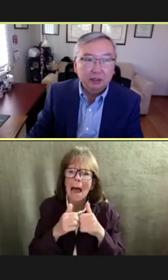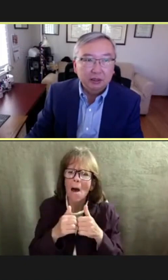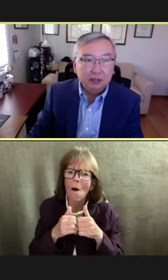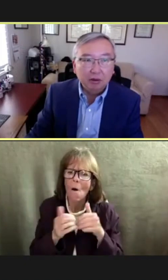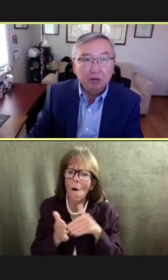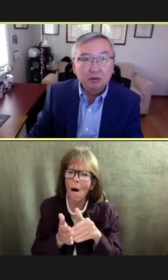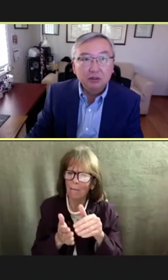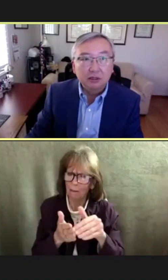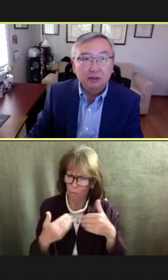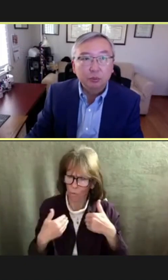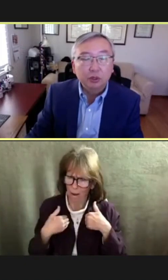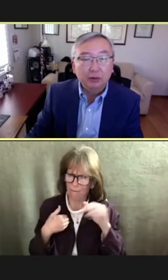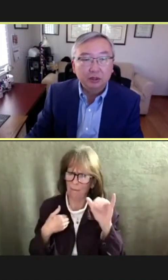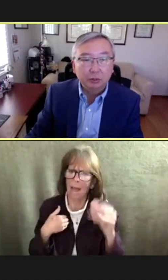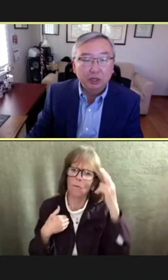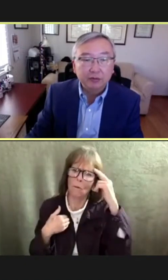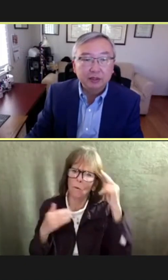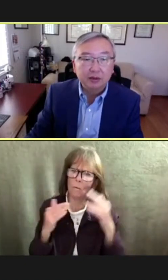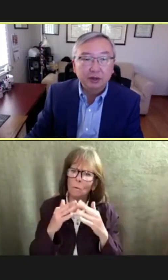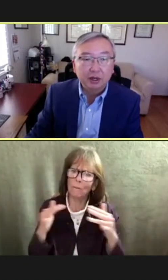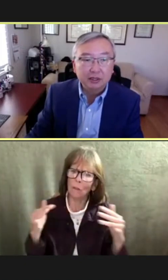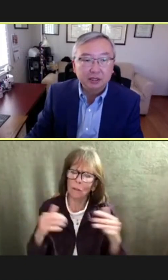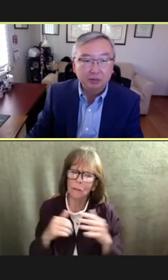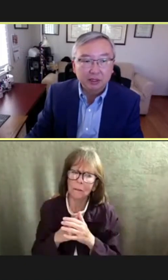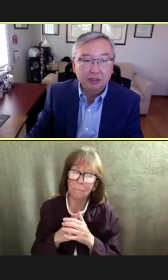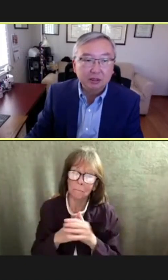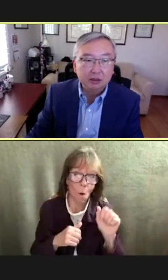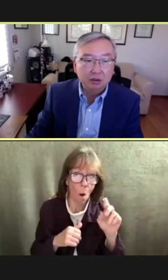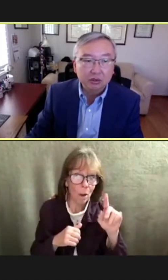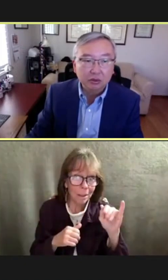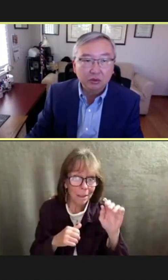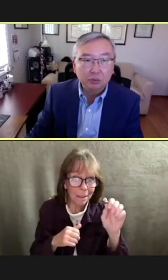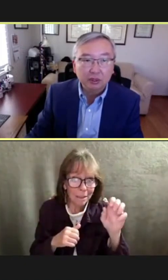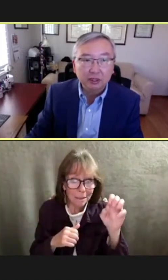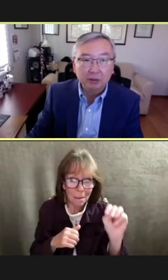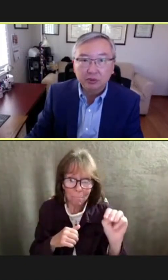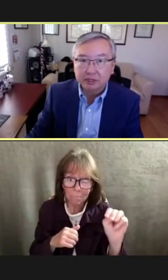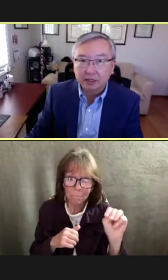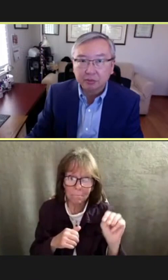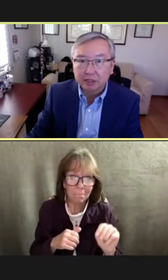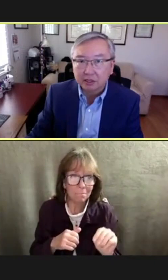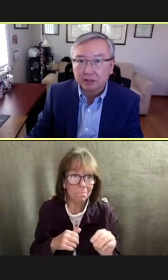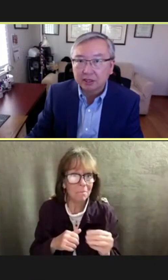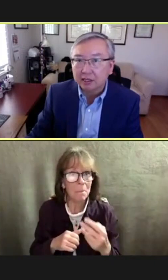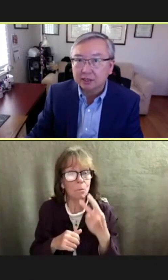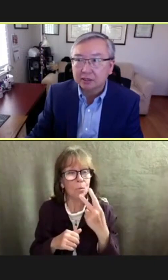Now, the prevalence of autism is close to 2.9%,